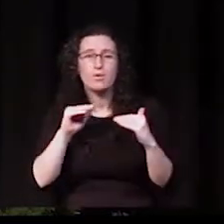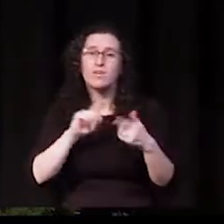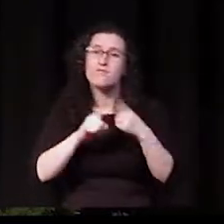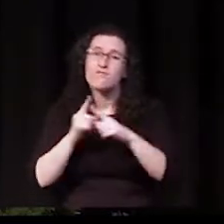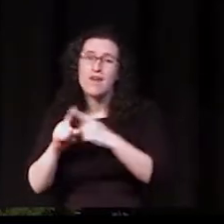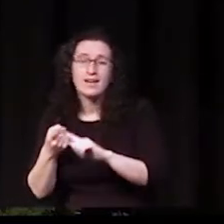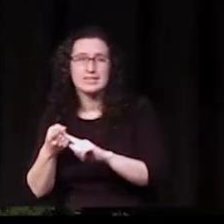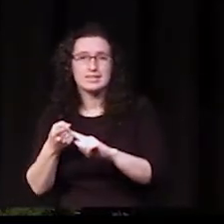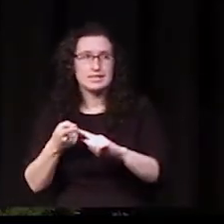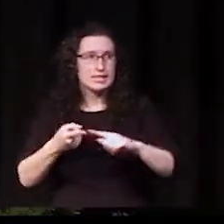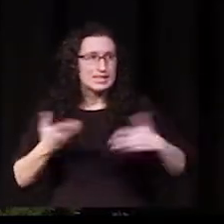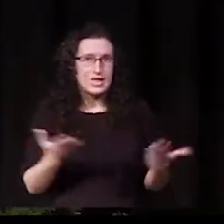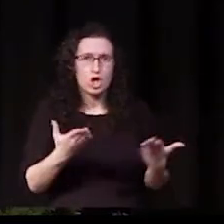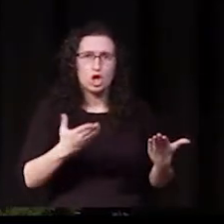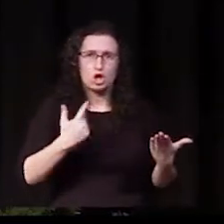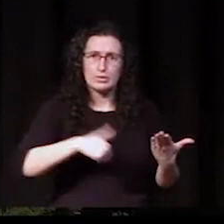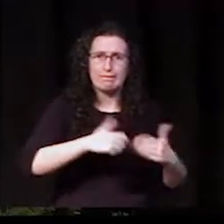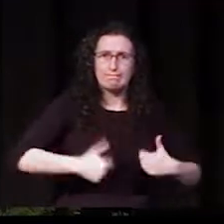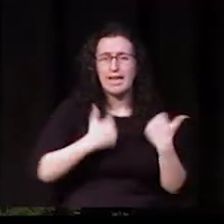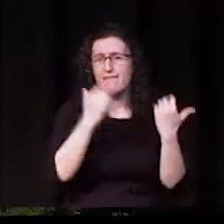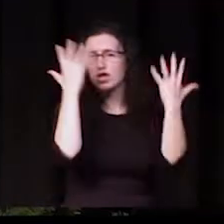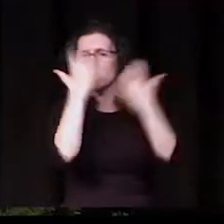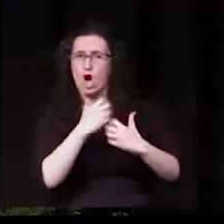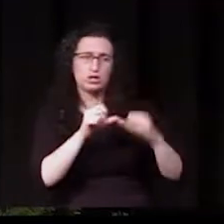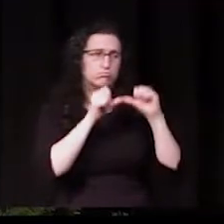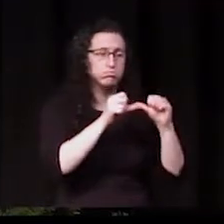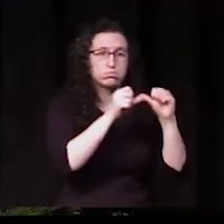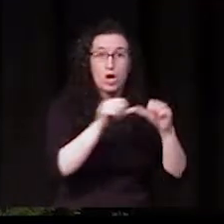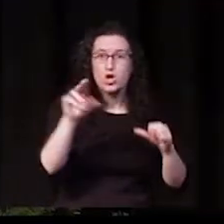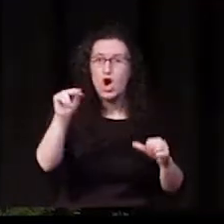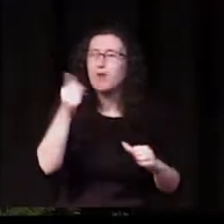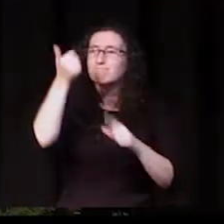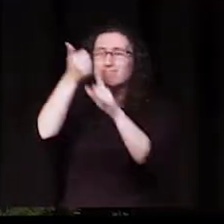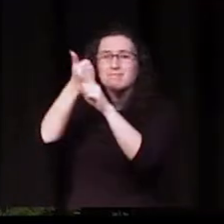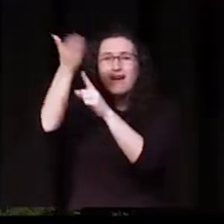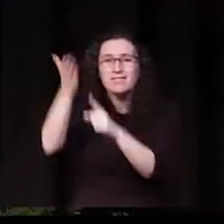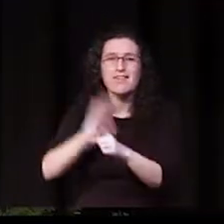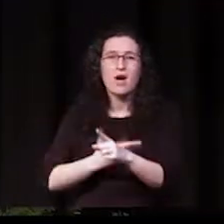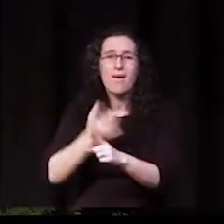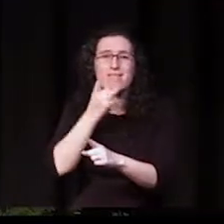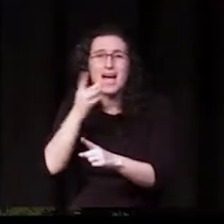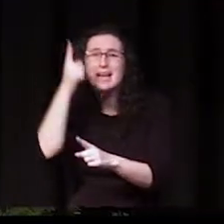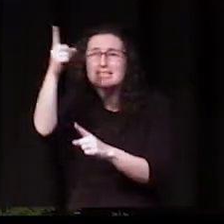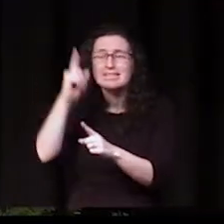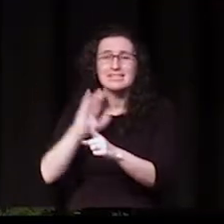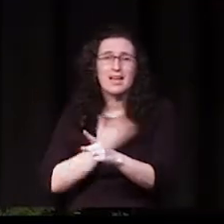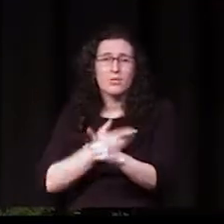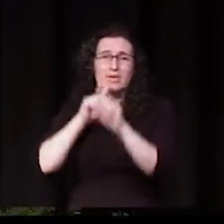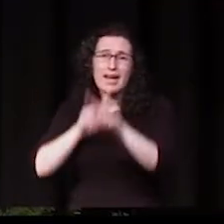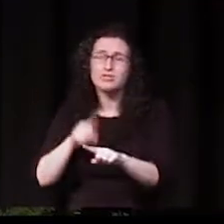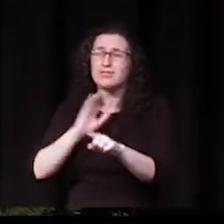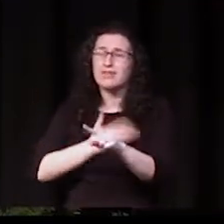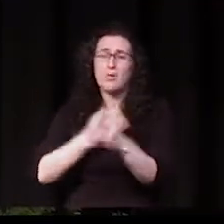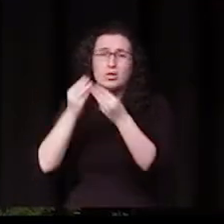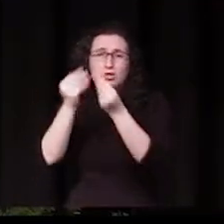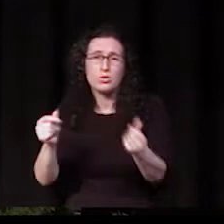in unremedied darkness. The light has come and He is our remedy. He is the remedy for all of our brokenness,